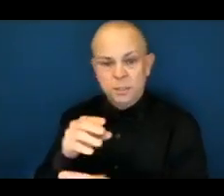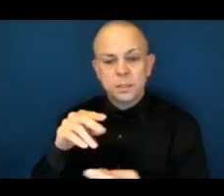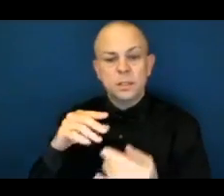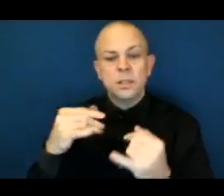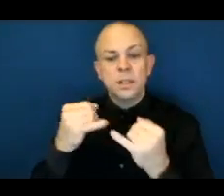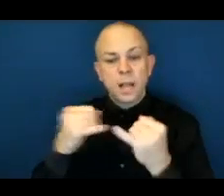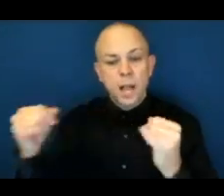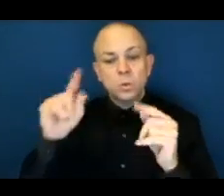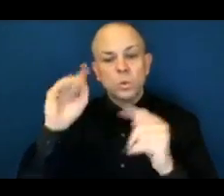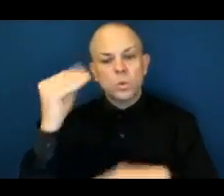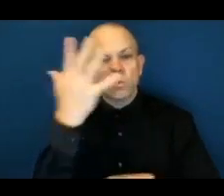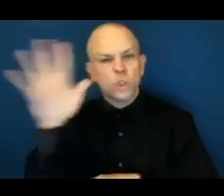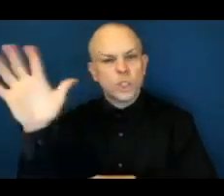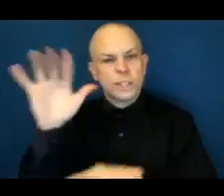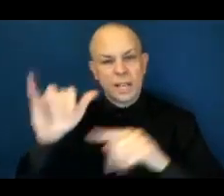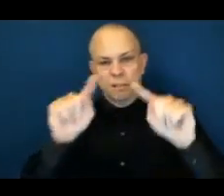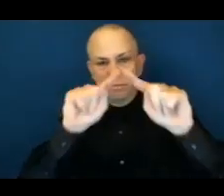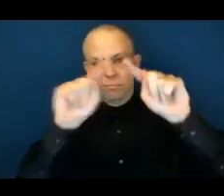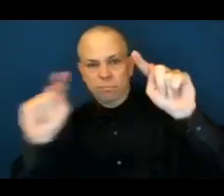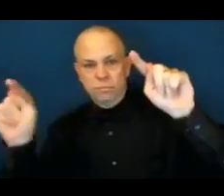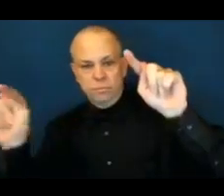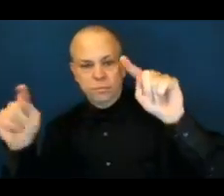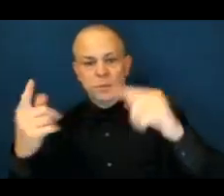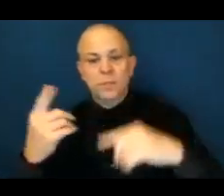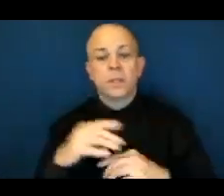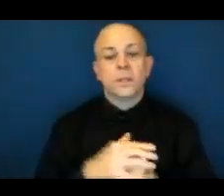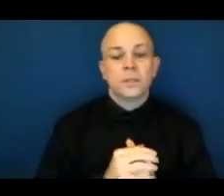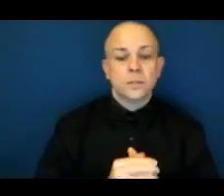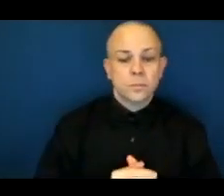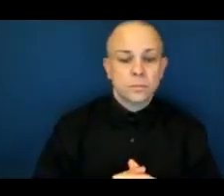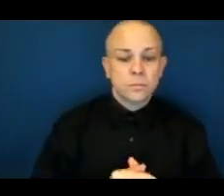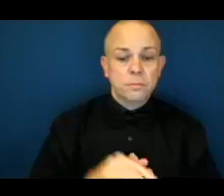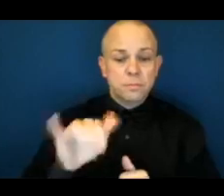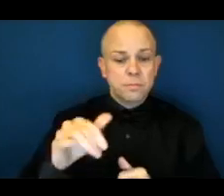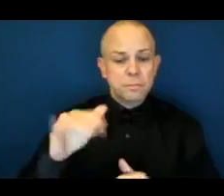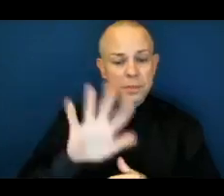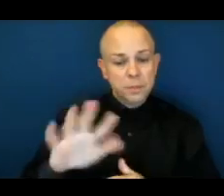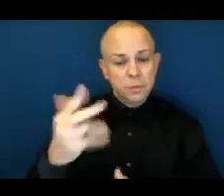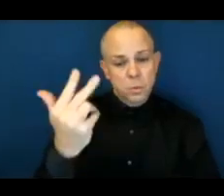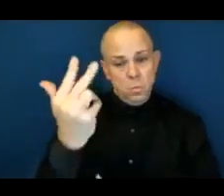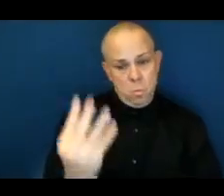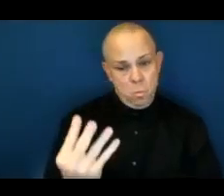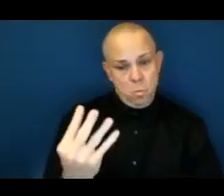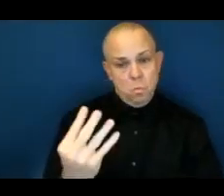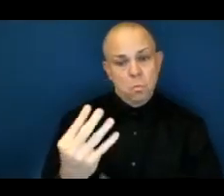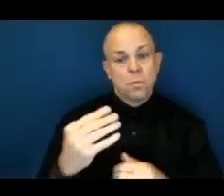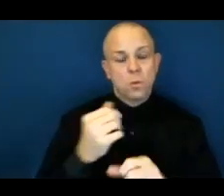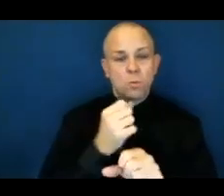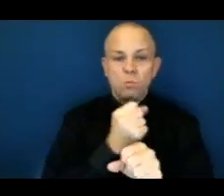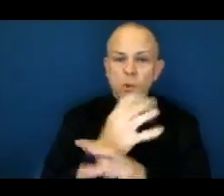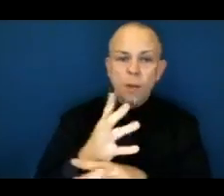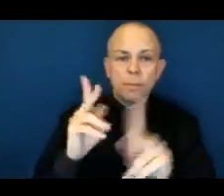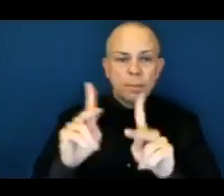three quarters of the way through with all the prep work from the heavy equipment and those pieces of hand crews